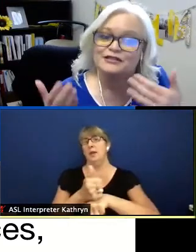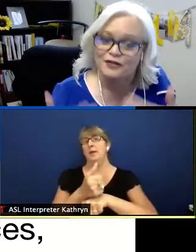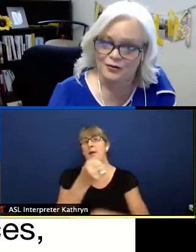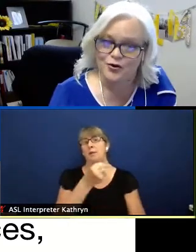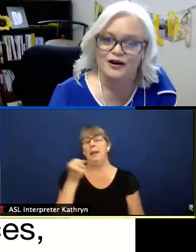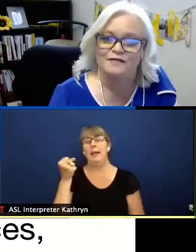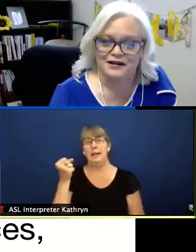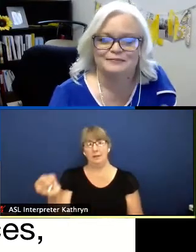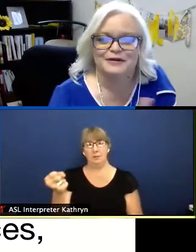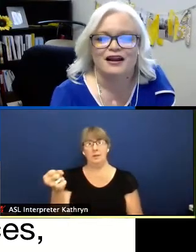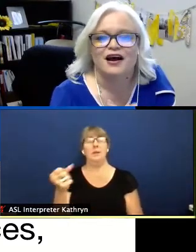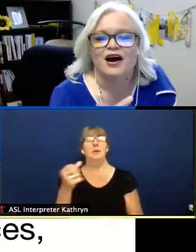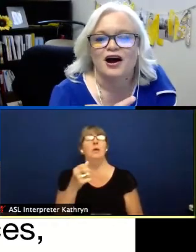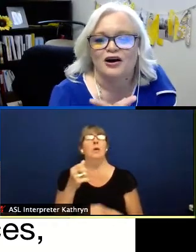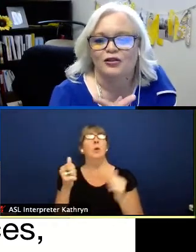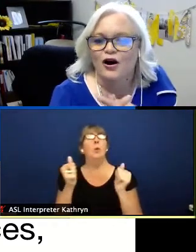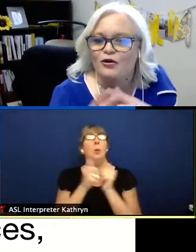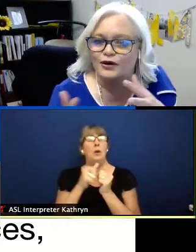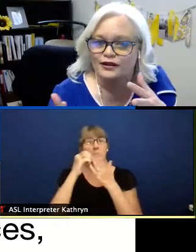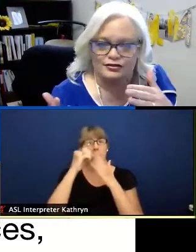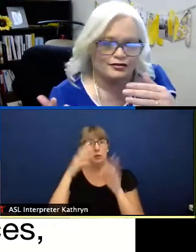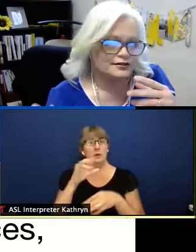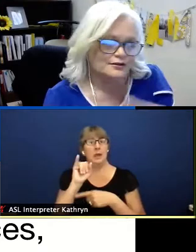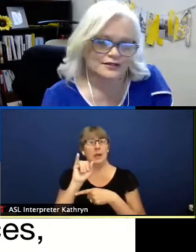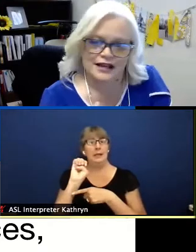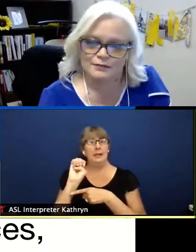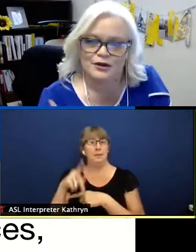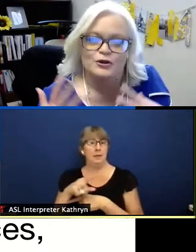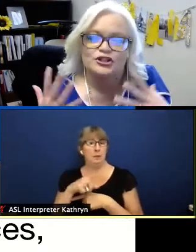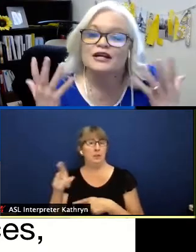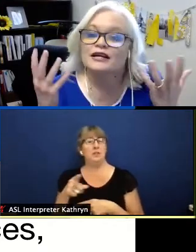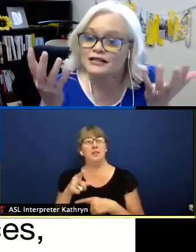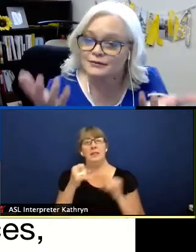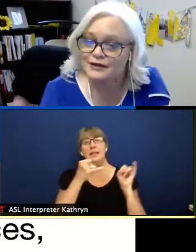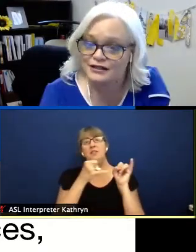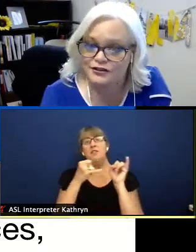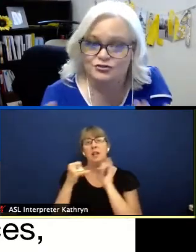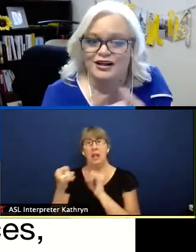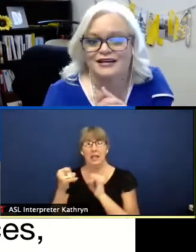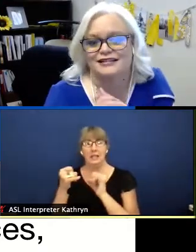framework of placement, along with the student's IEP which is to be individualized